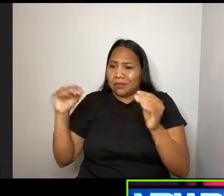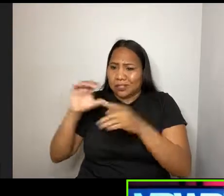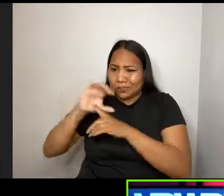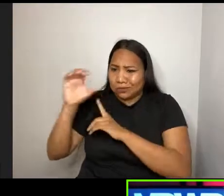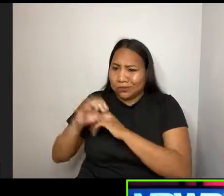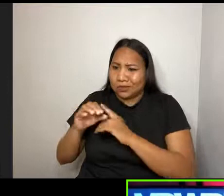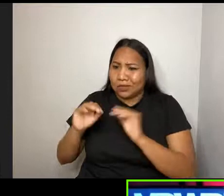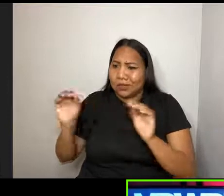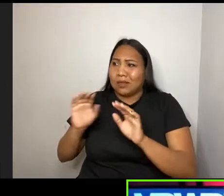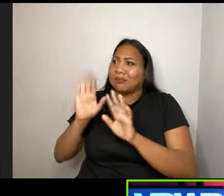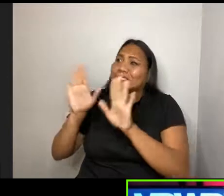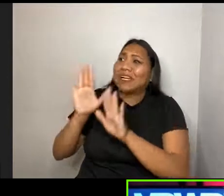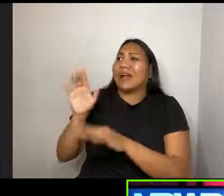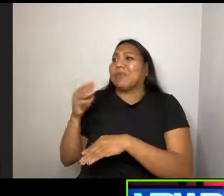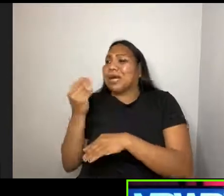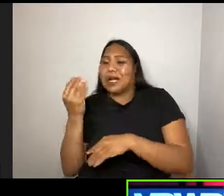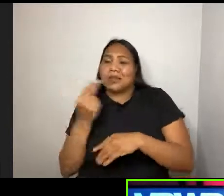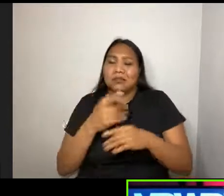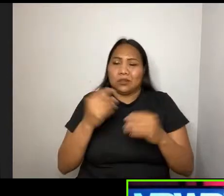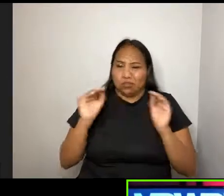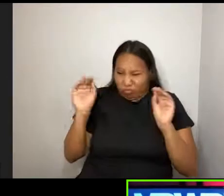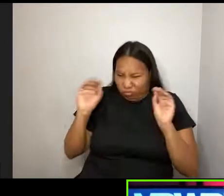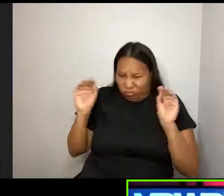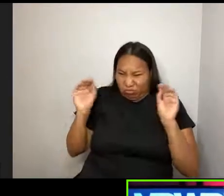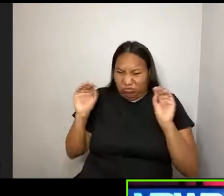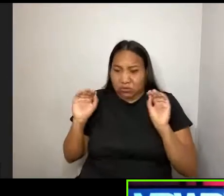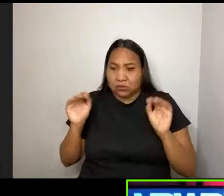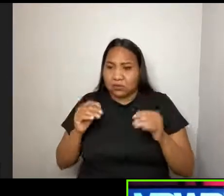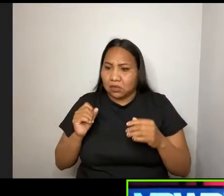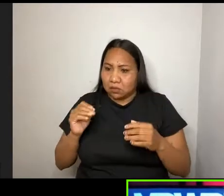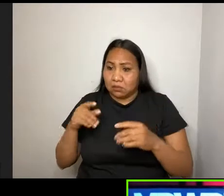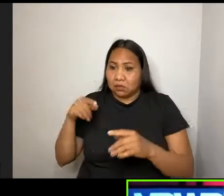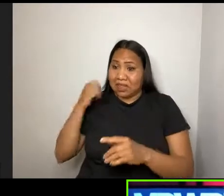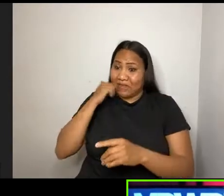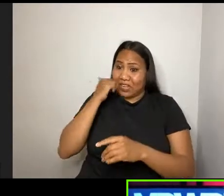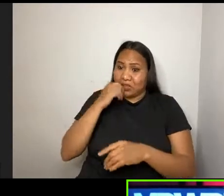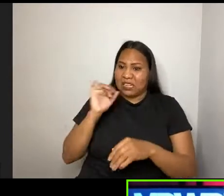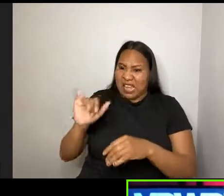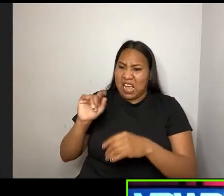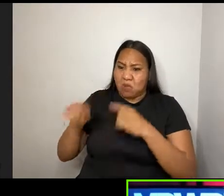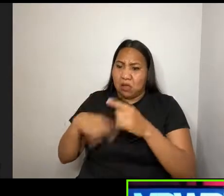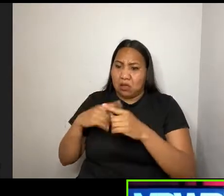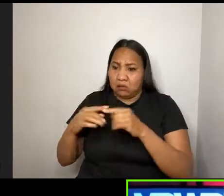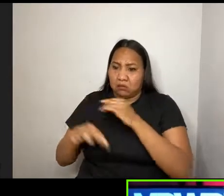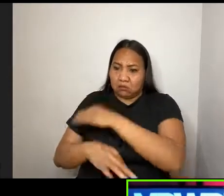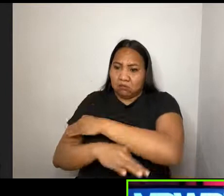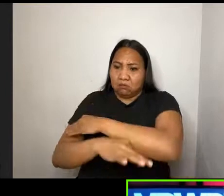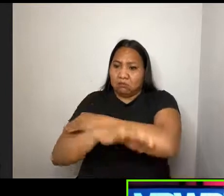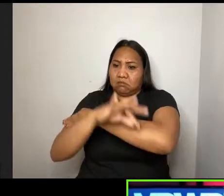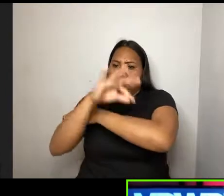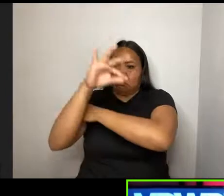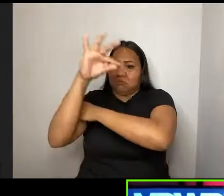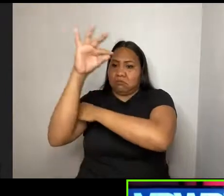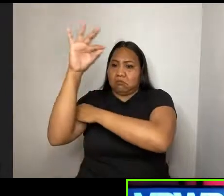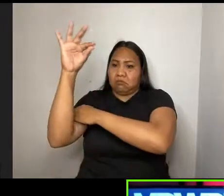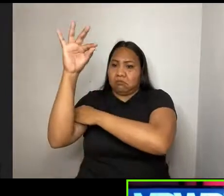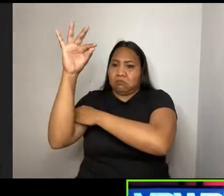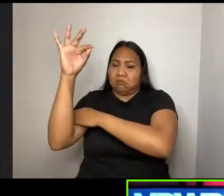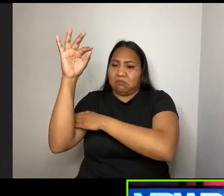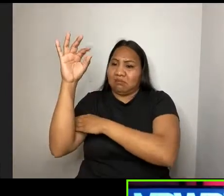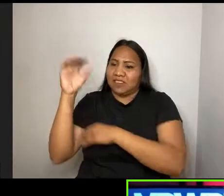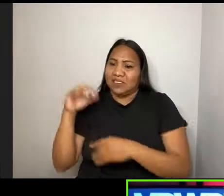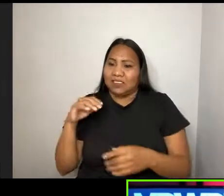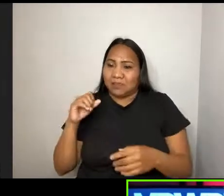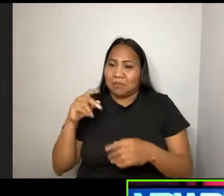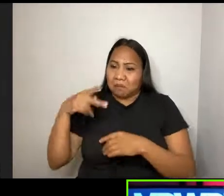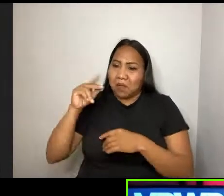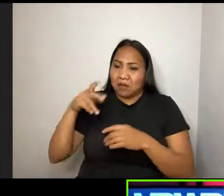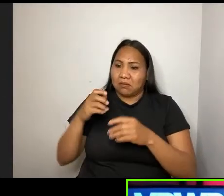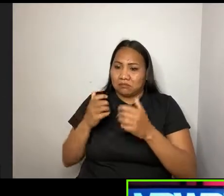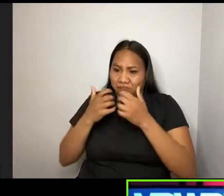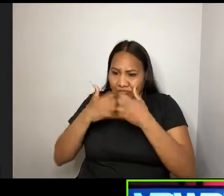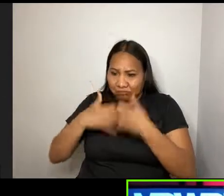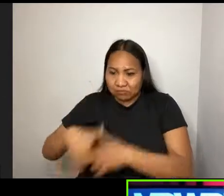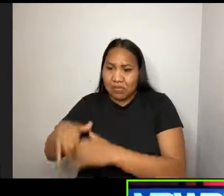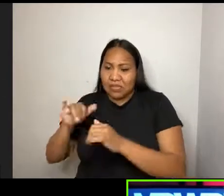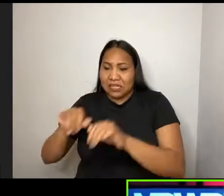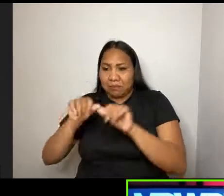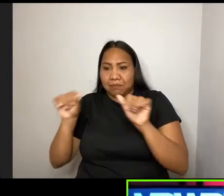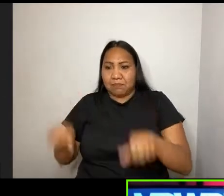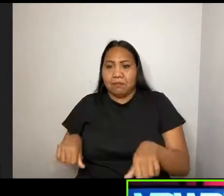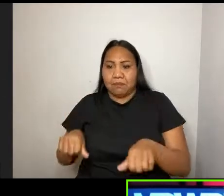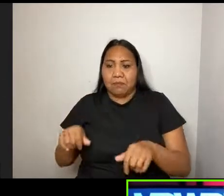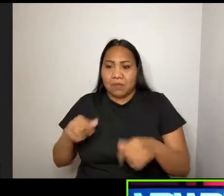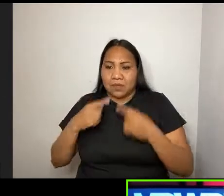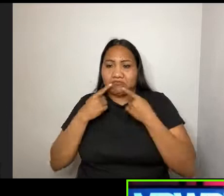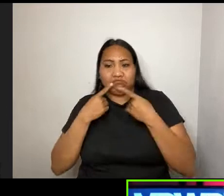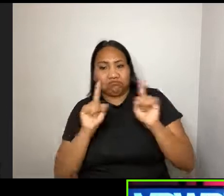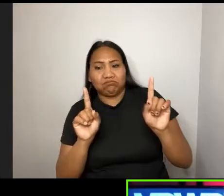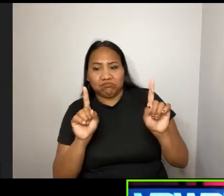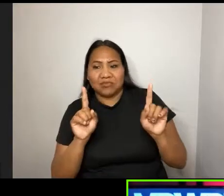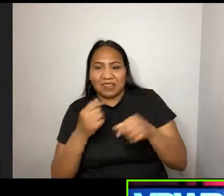will all do this together. He coordinated that and made it happen. They were able to overthrow the